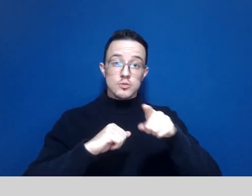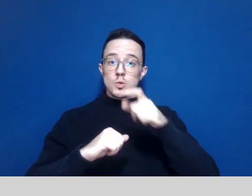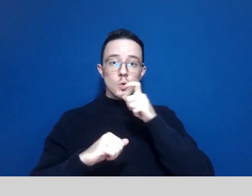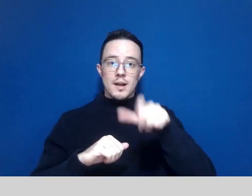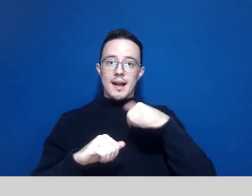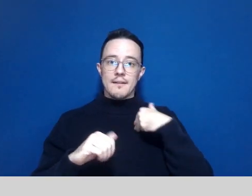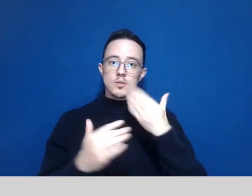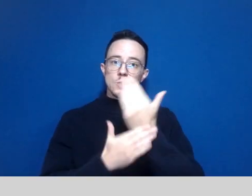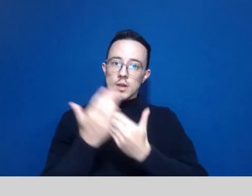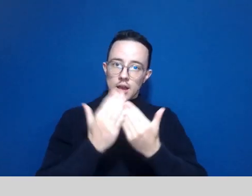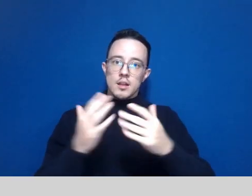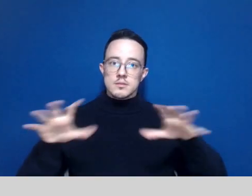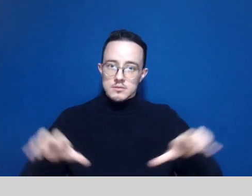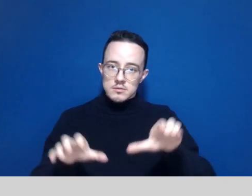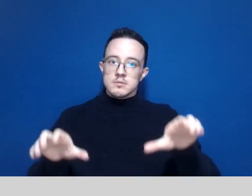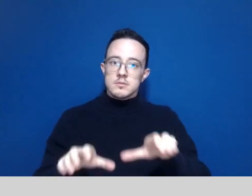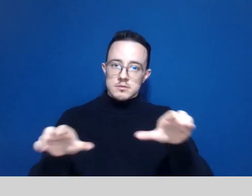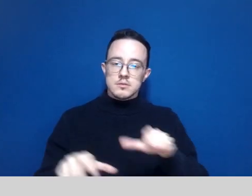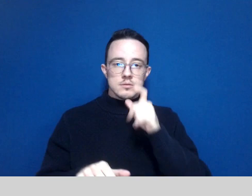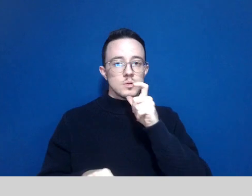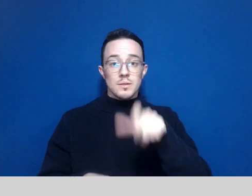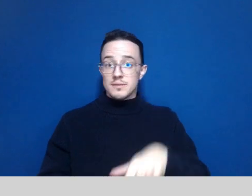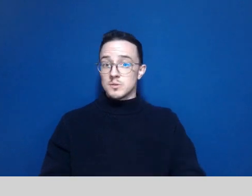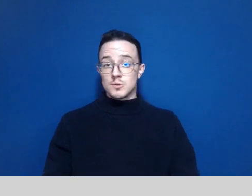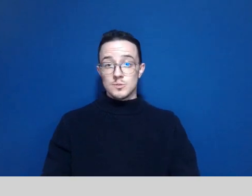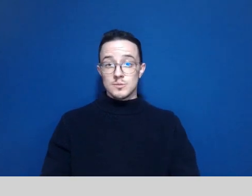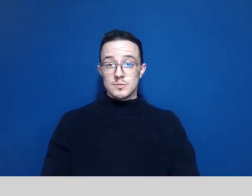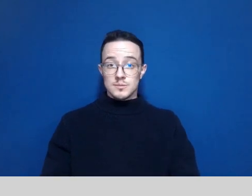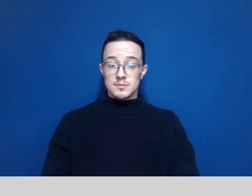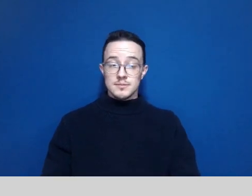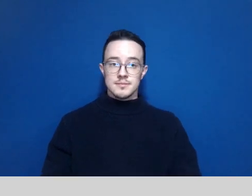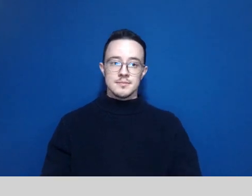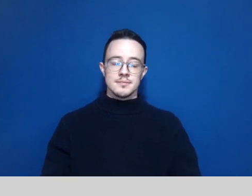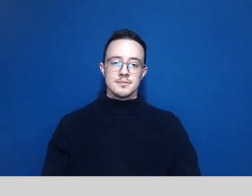and creates this format so that you don't have to.